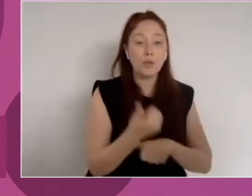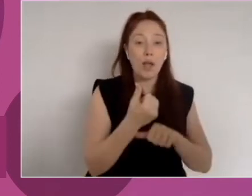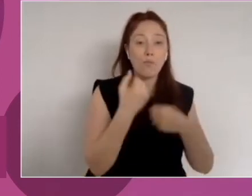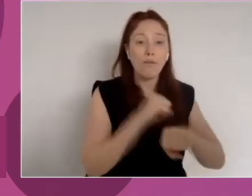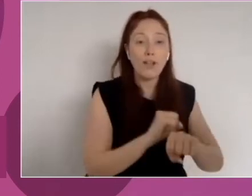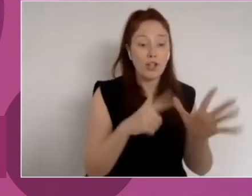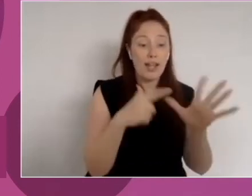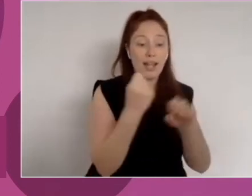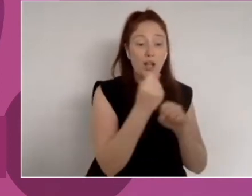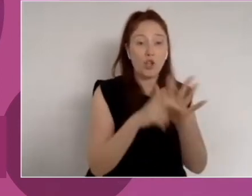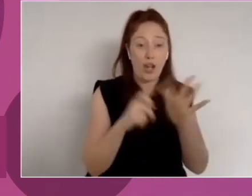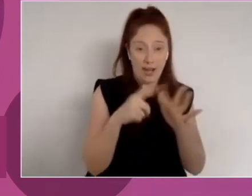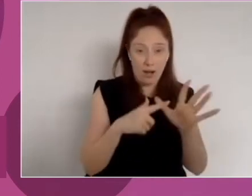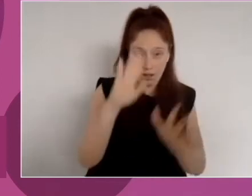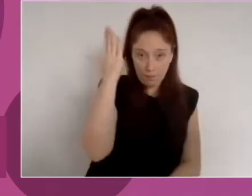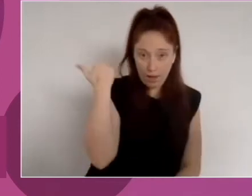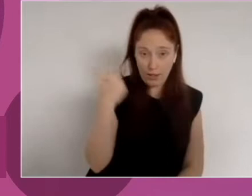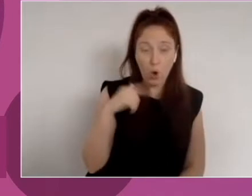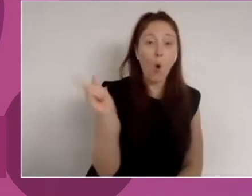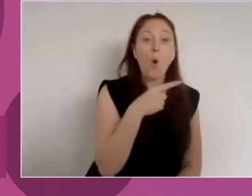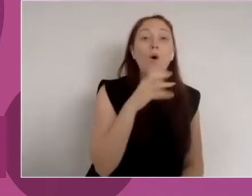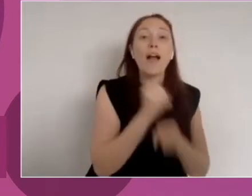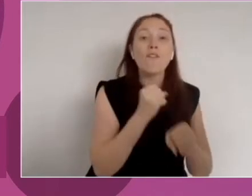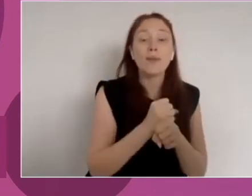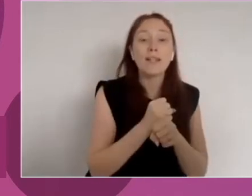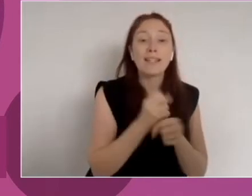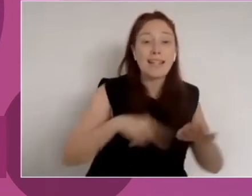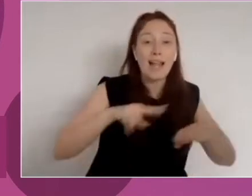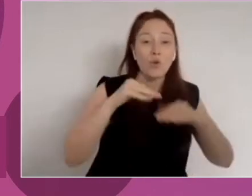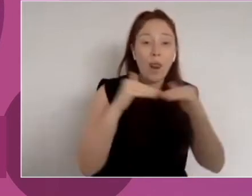all governments, again at National Cabinet level, said we actually need a national mental